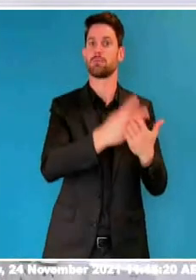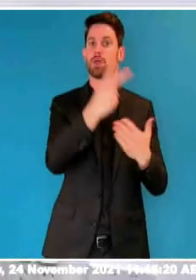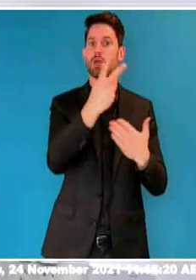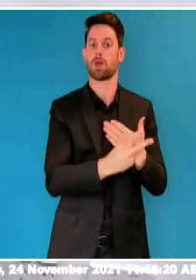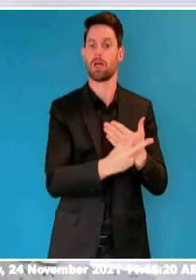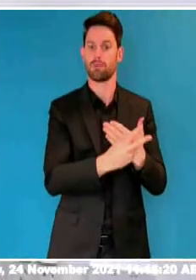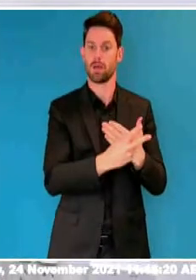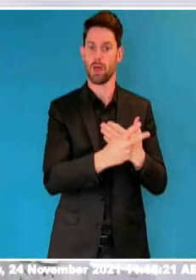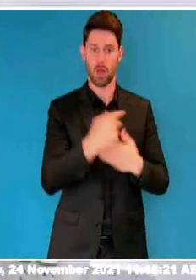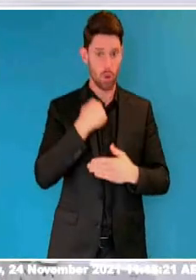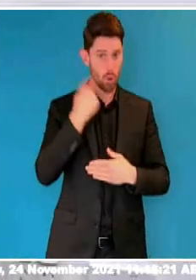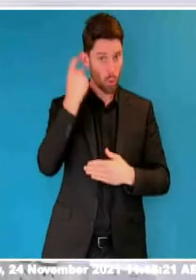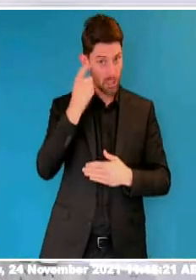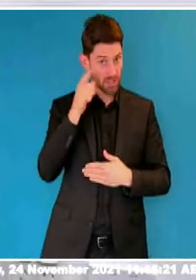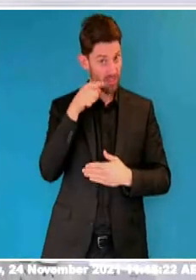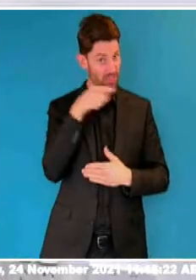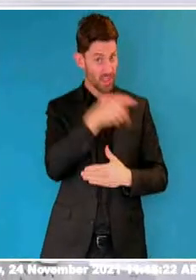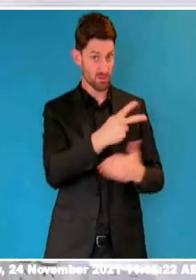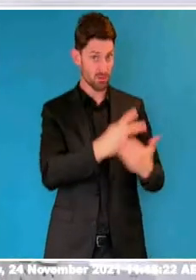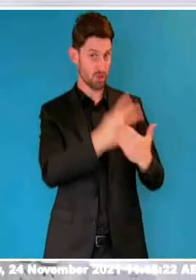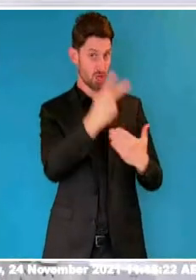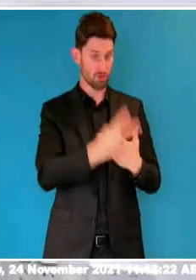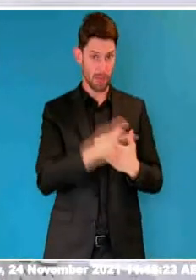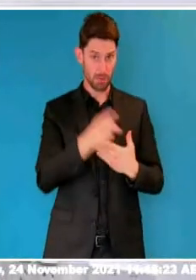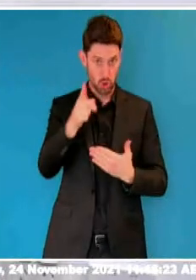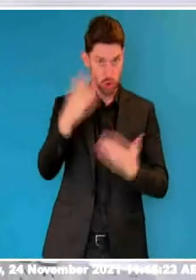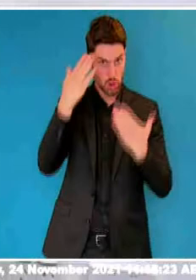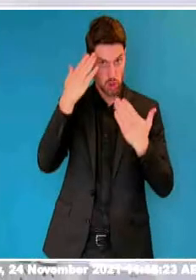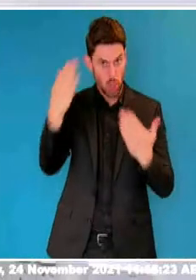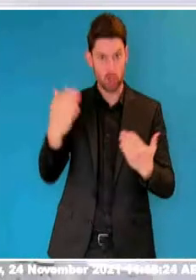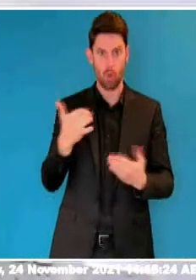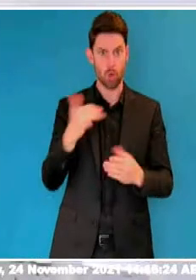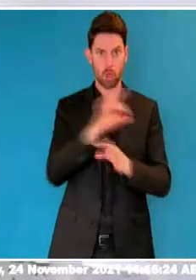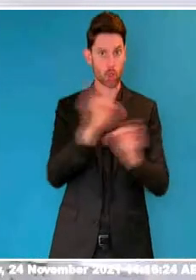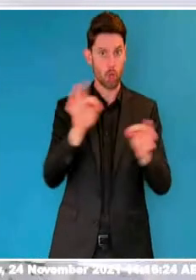Is it because that program is not well known or you don't use it or it's difficult to use?